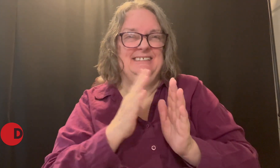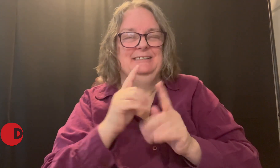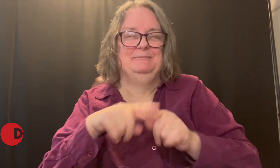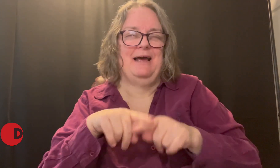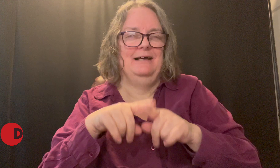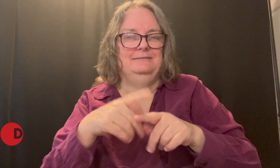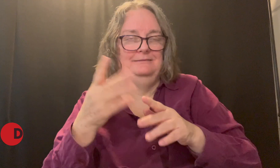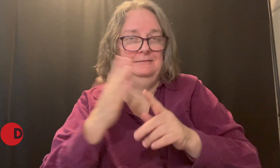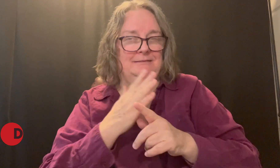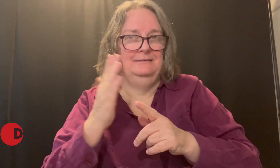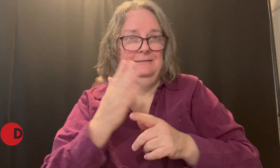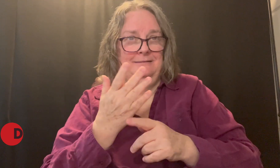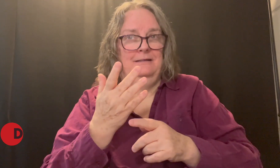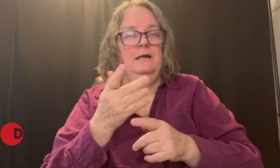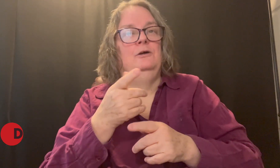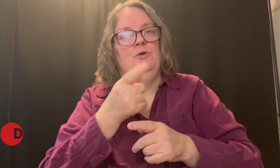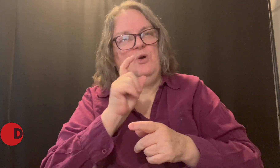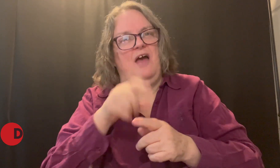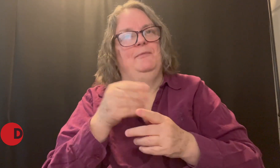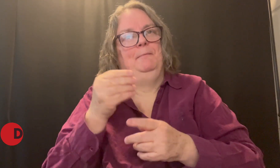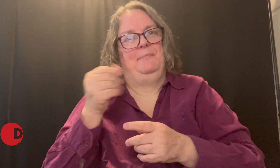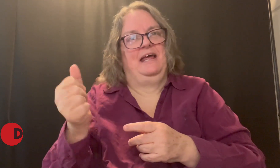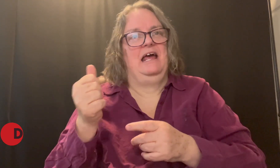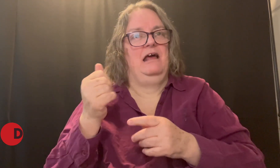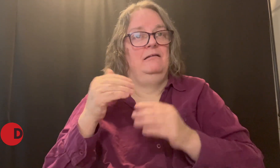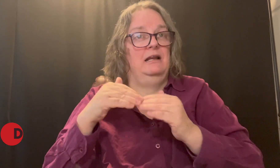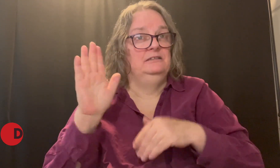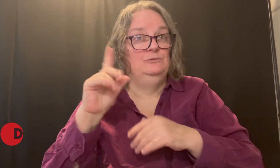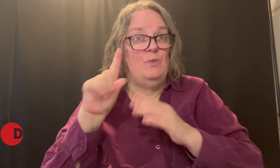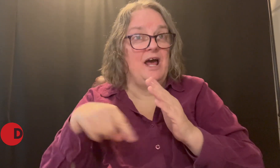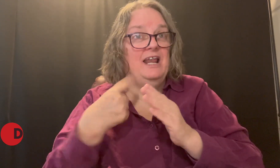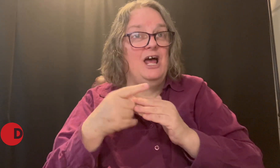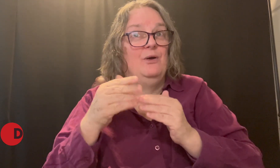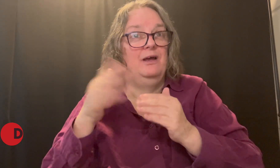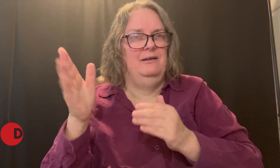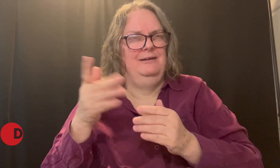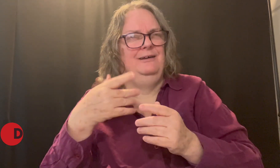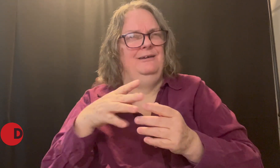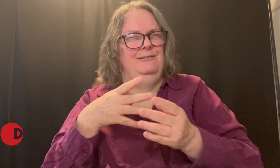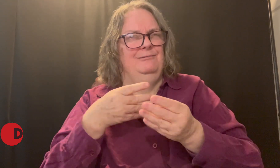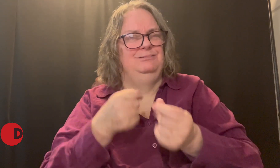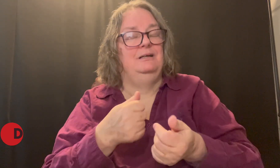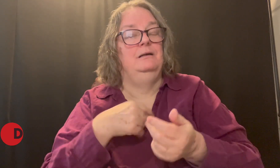you have to pay for at least 1 hour. I'd rather the interpreter